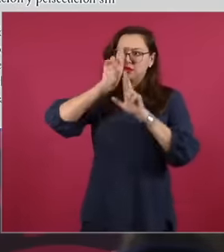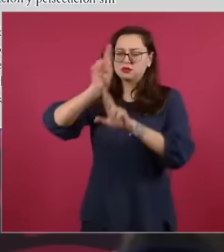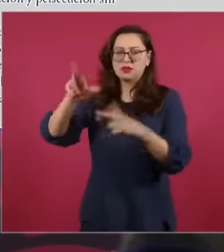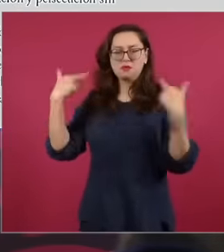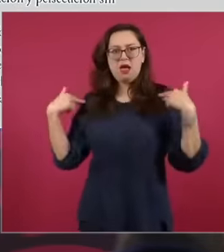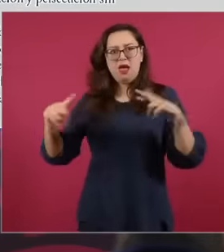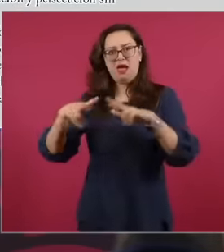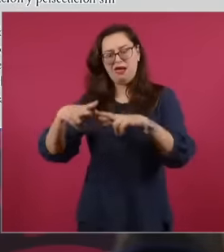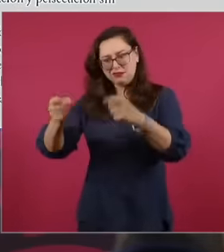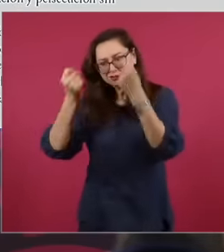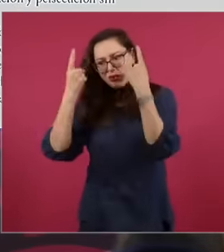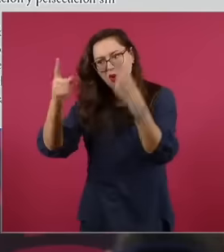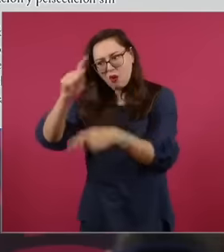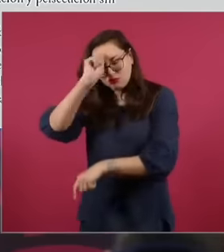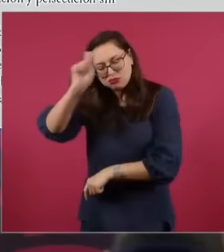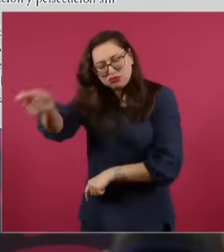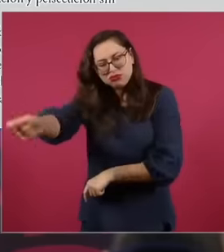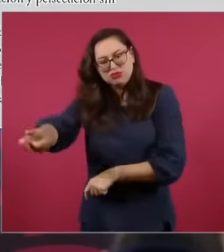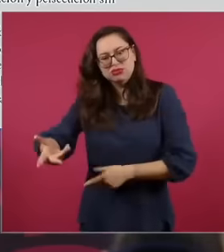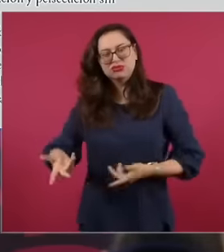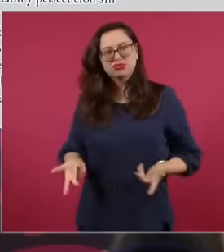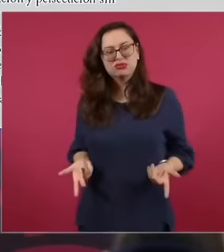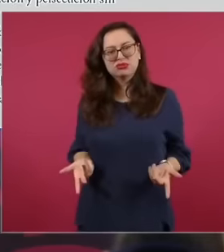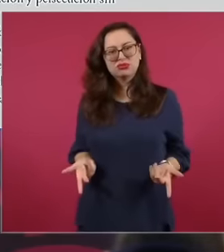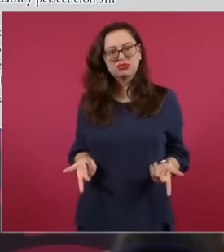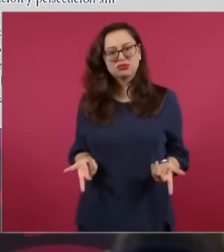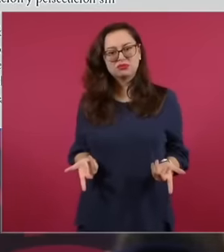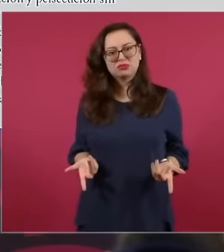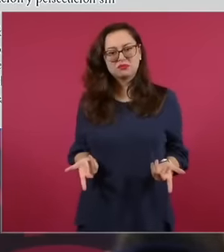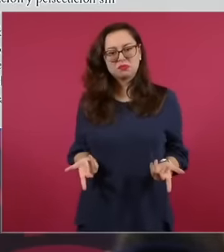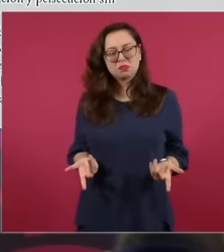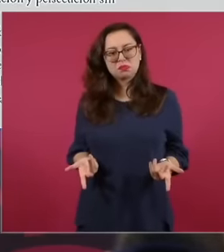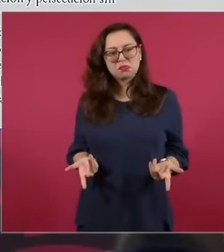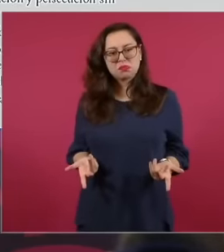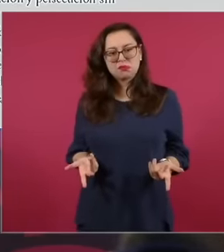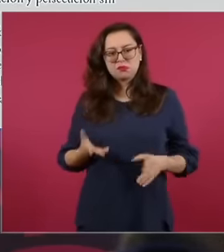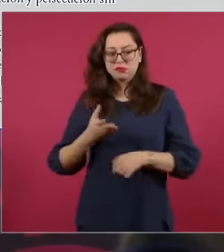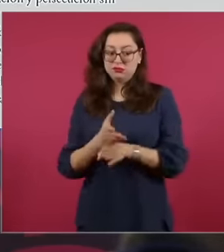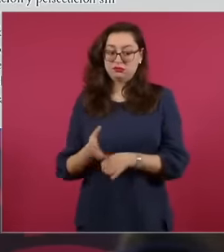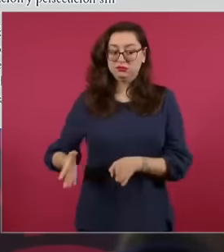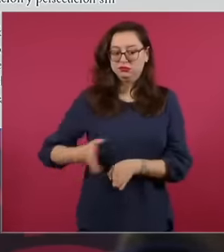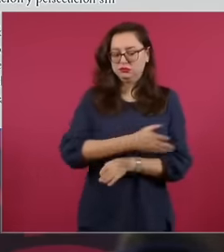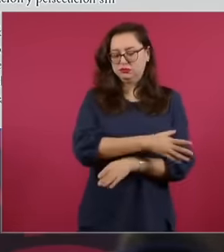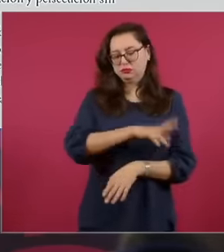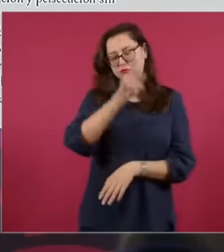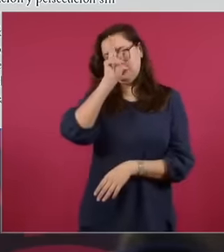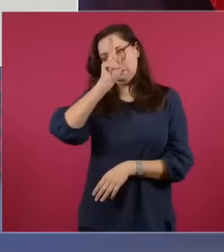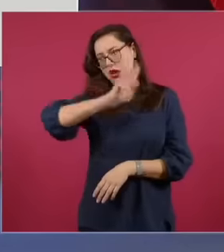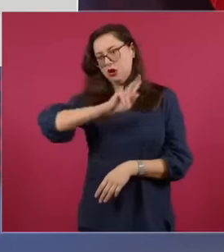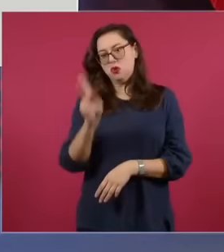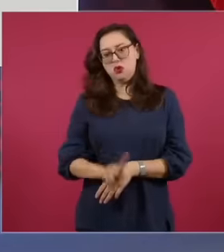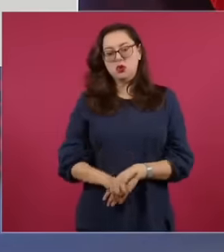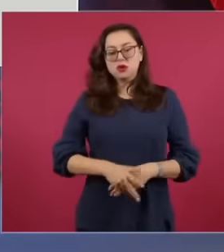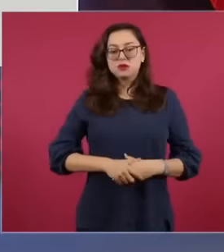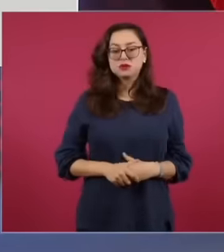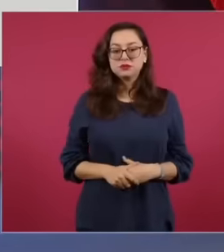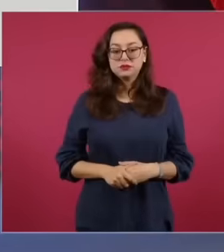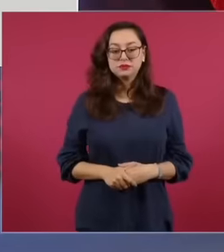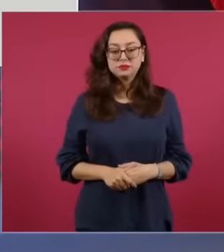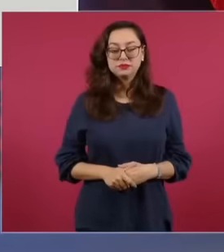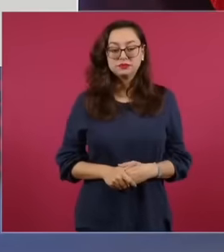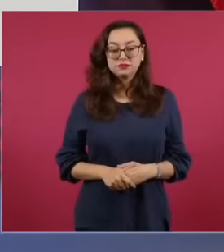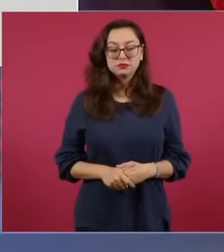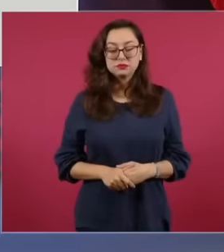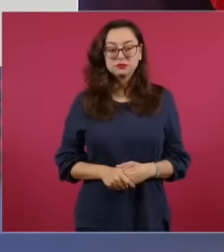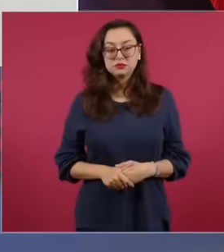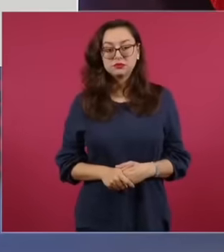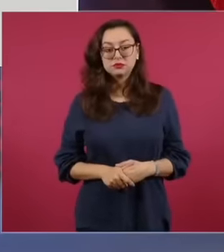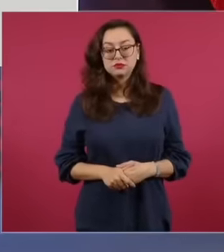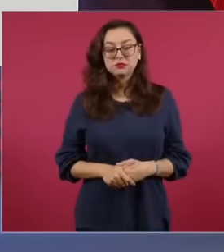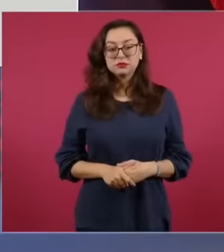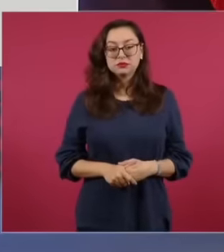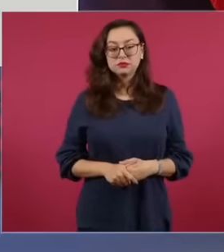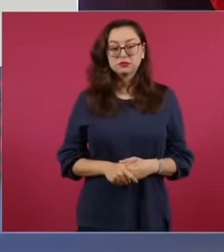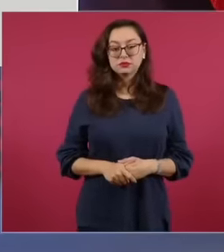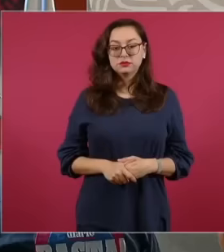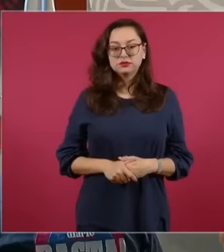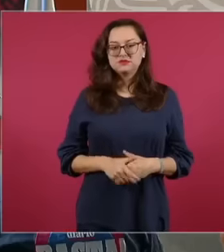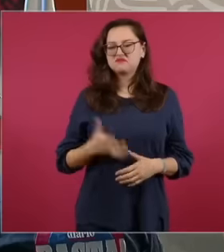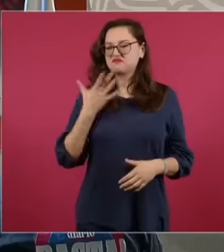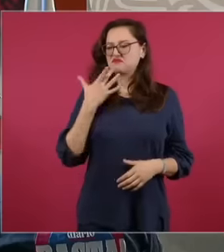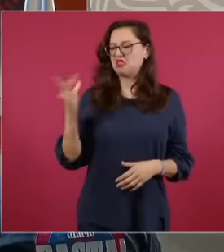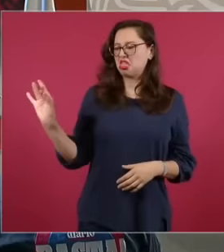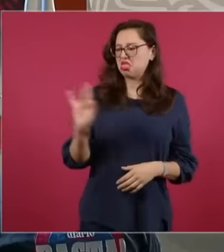our teachers not what happened in this time that they were ignored they were persecuted they were repressed